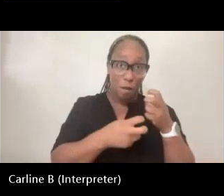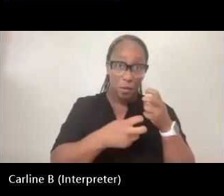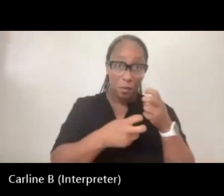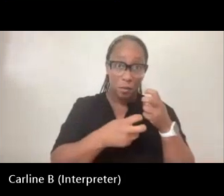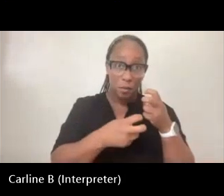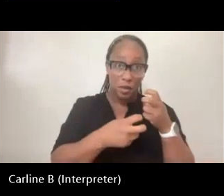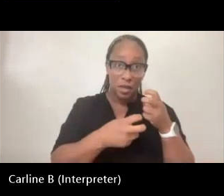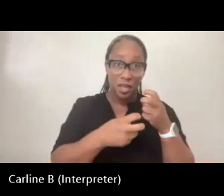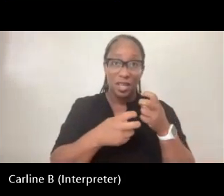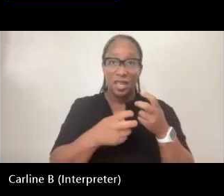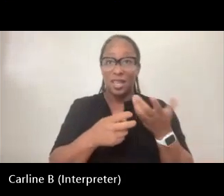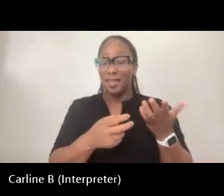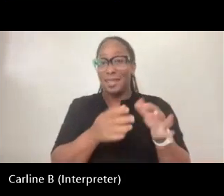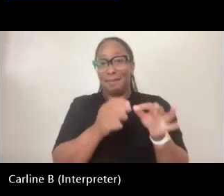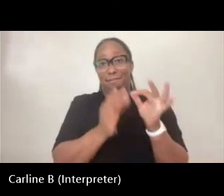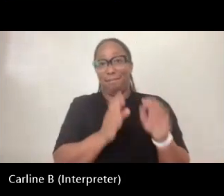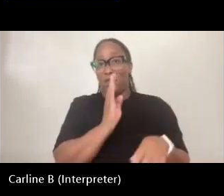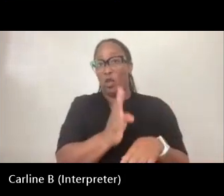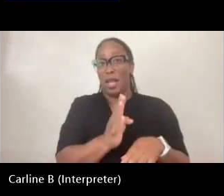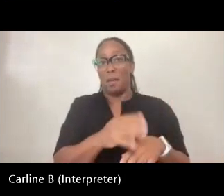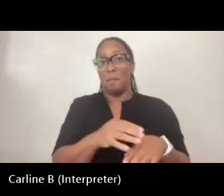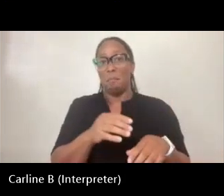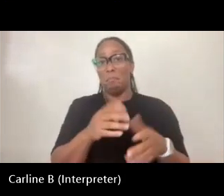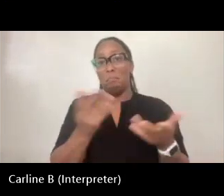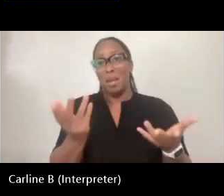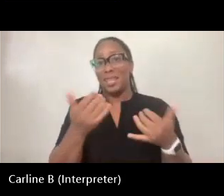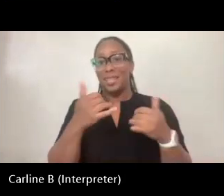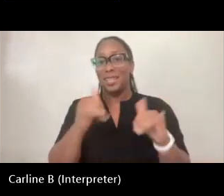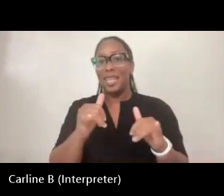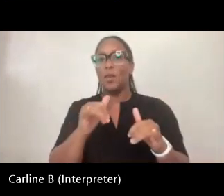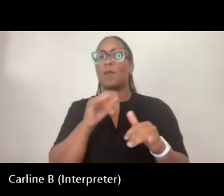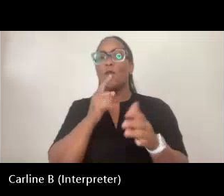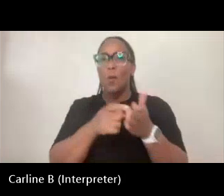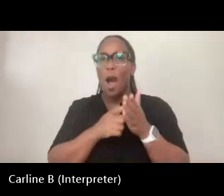somewhat straightforward, but unfortunately still innovative partnership.